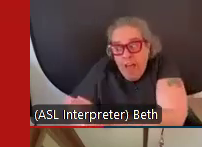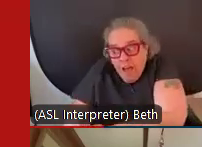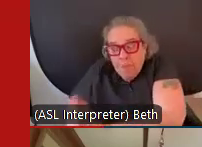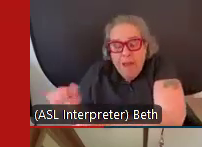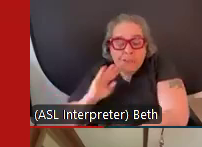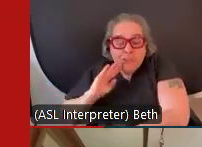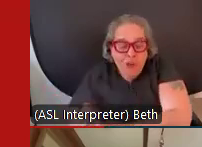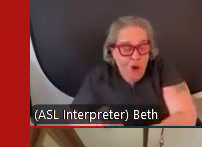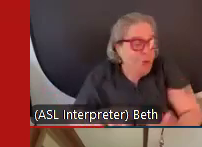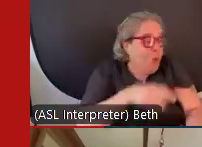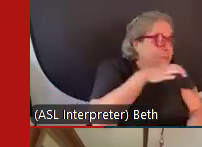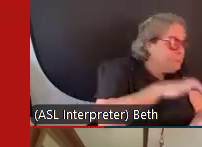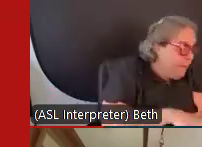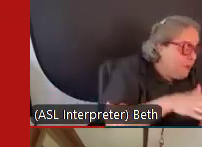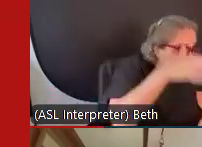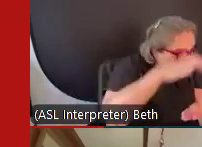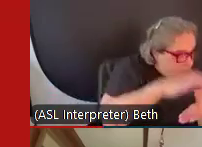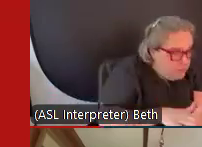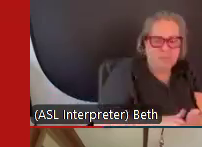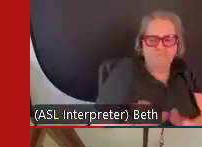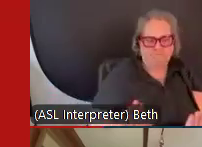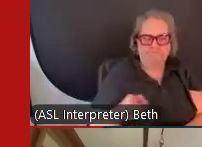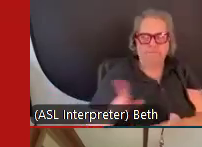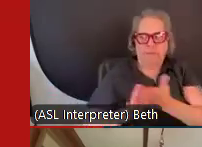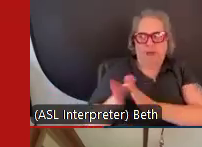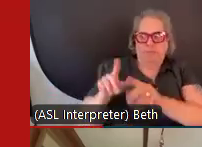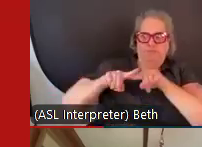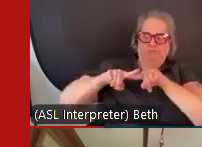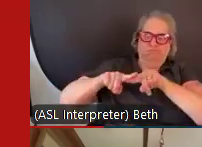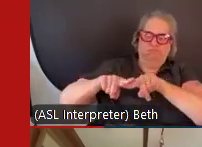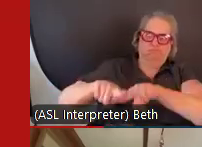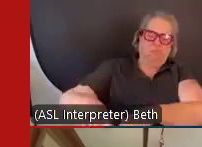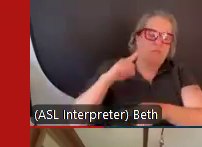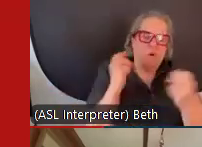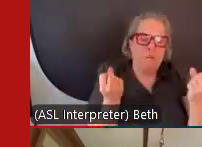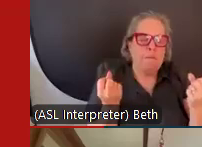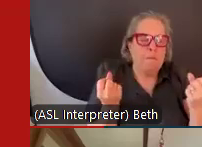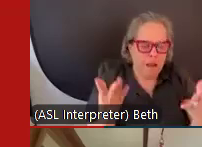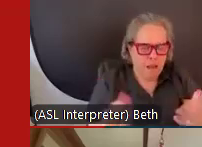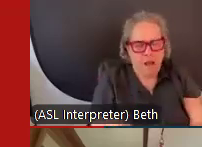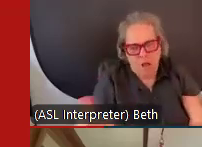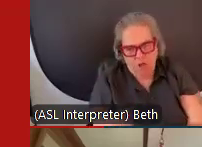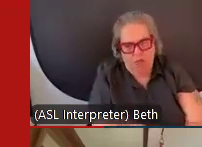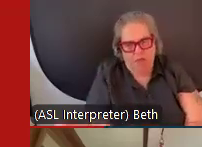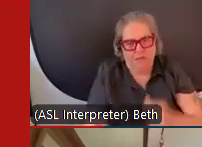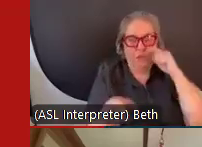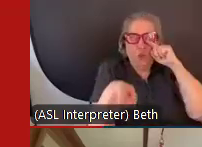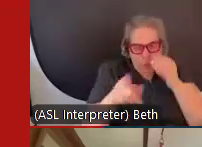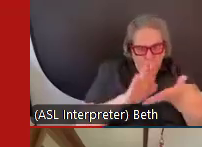You become the one that the parent or loved one truly relies on. And in other words, you are their caregiver.